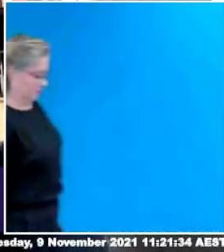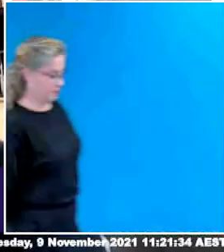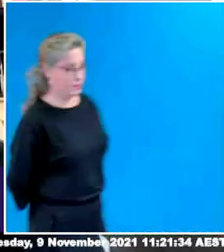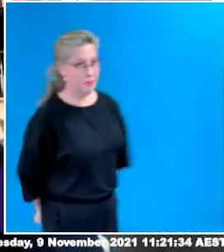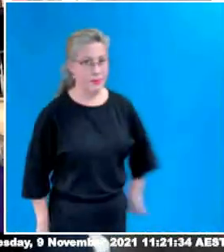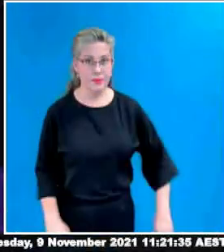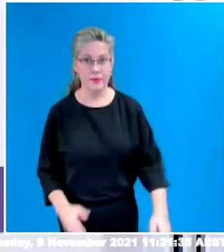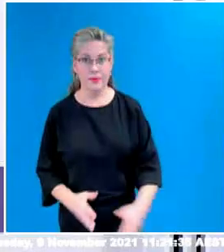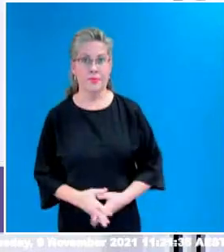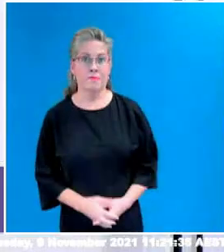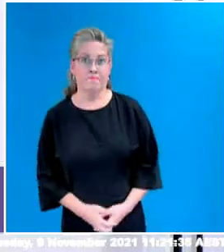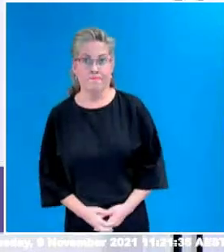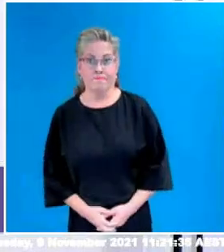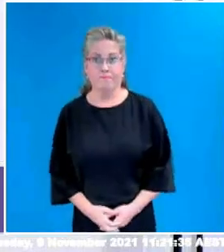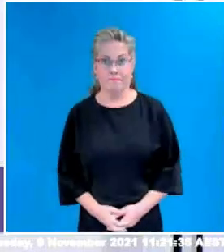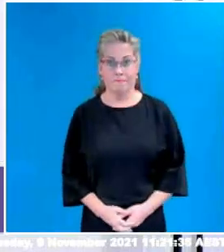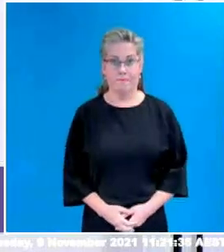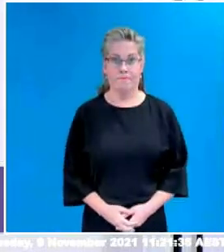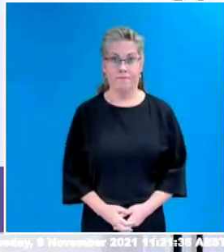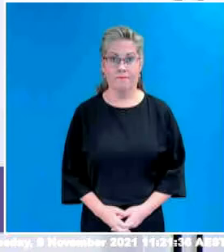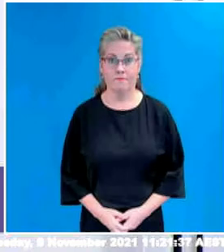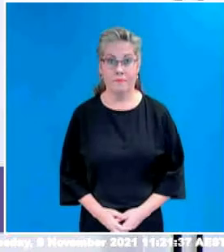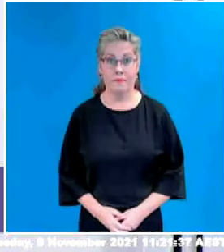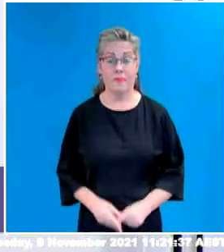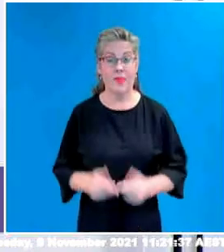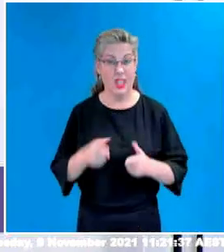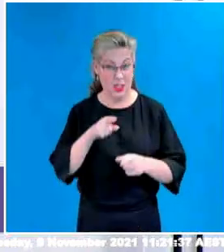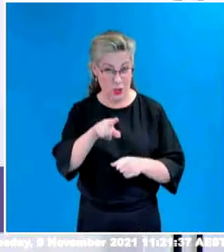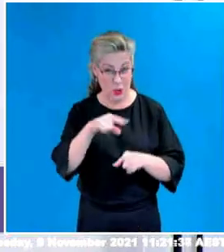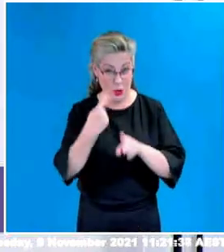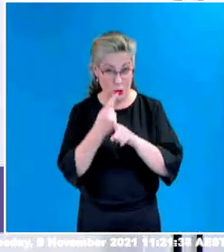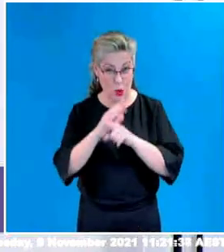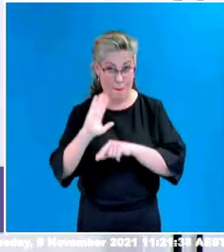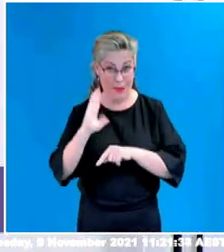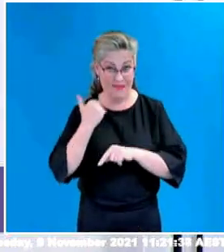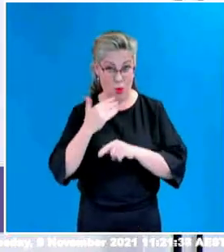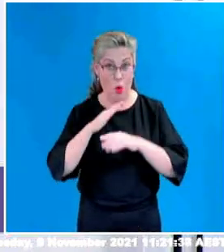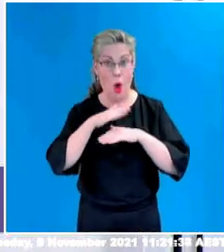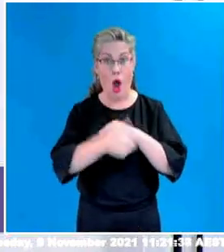In the time we have, can I ask you about modern slavery, because it is related